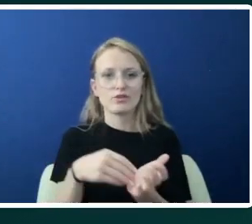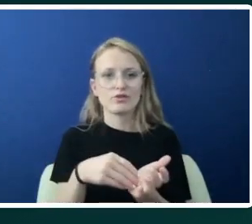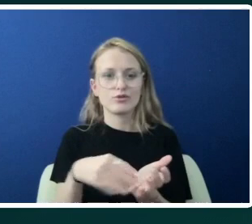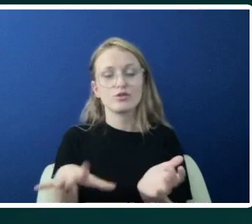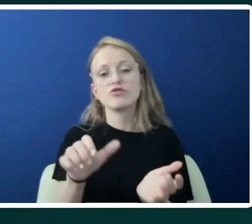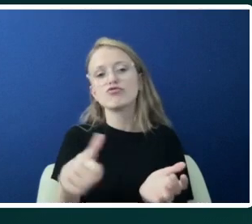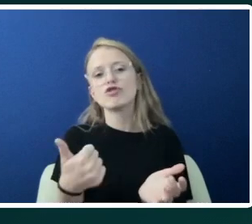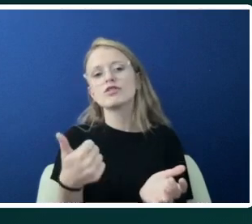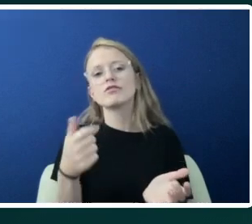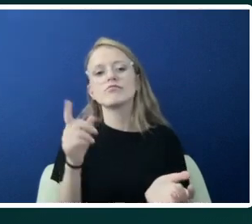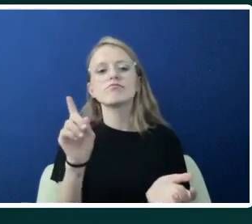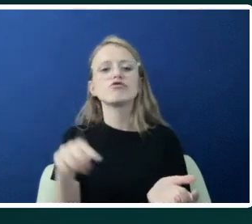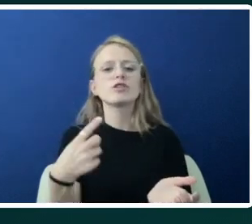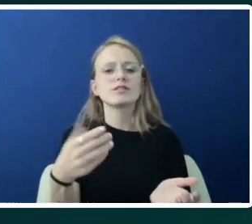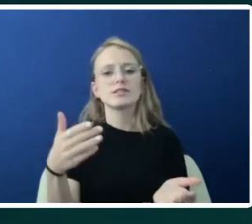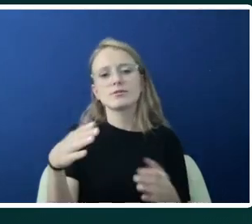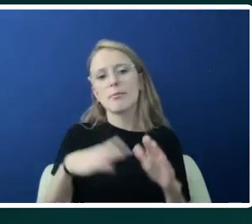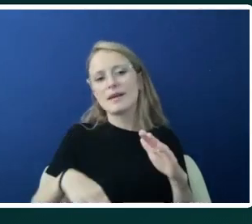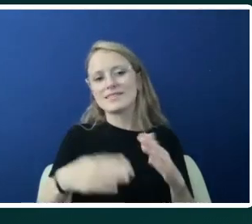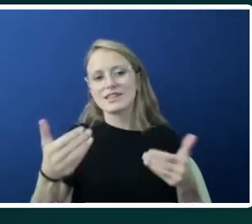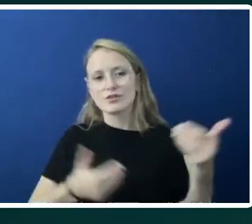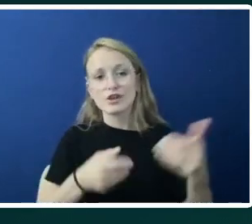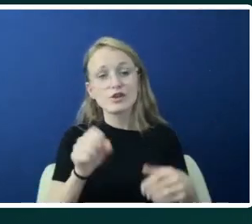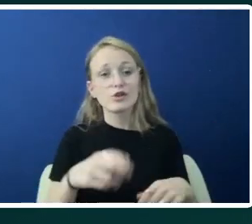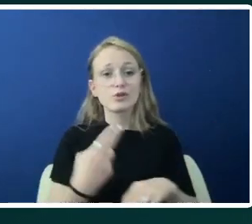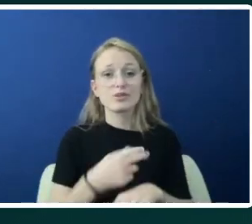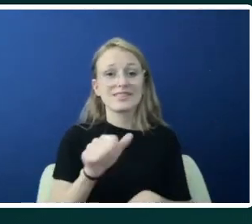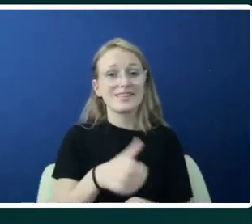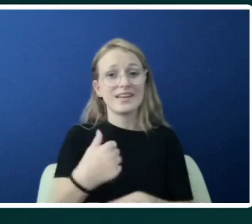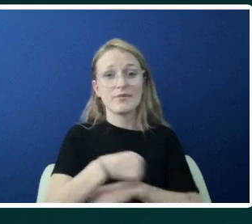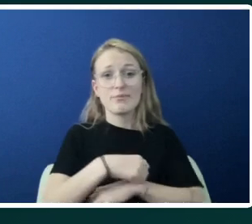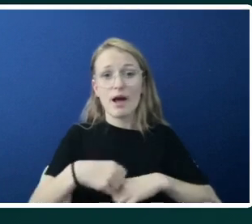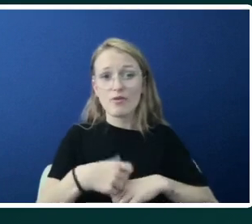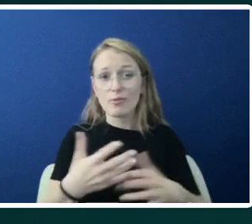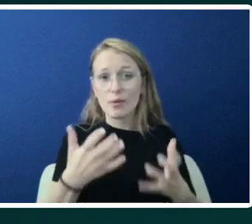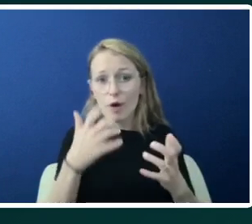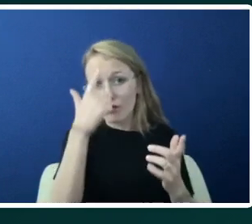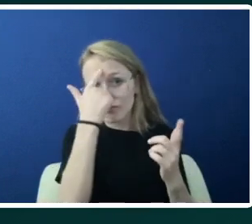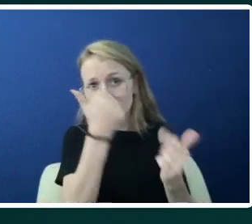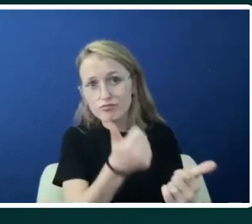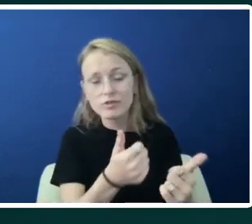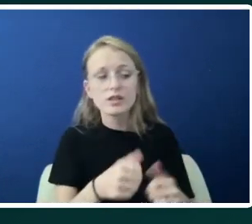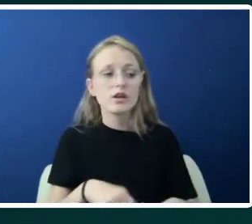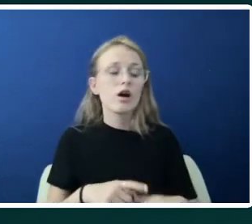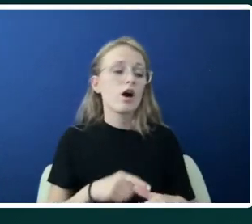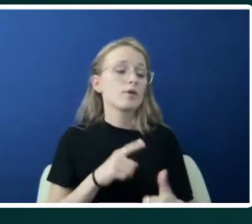wanted to. They could use, you know, any platform that they wanted to. Whether it was a -- just a